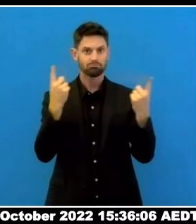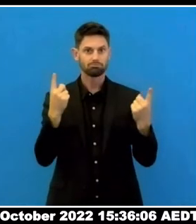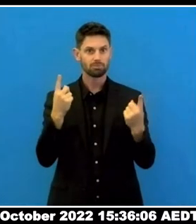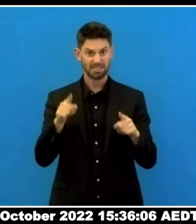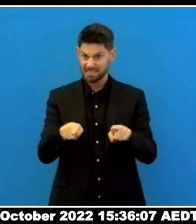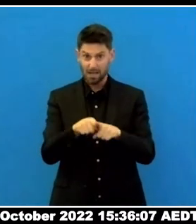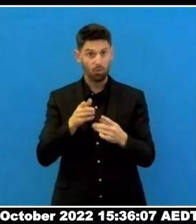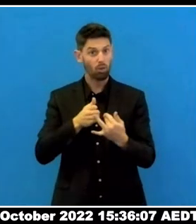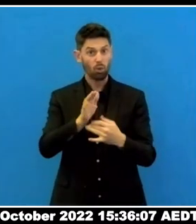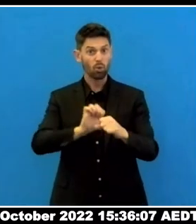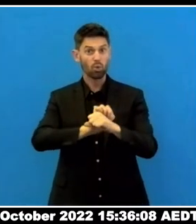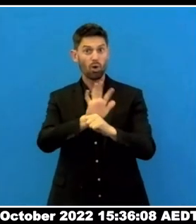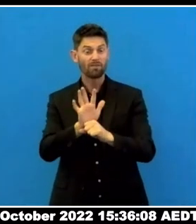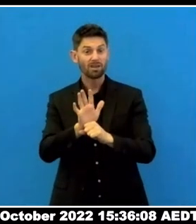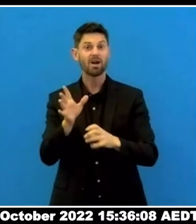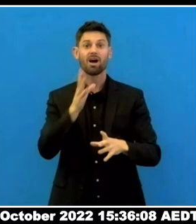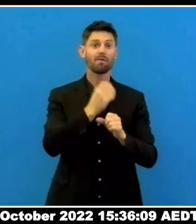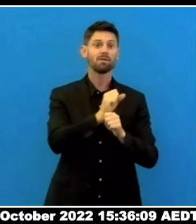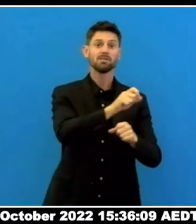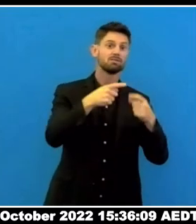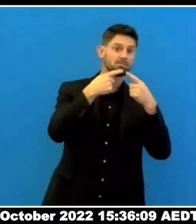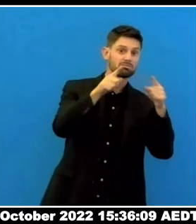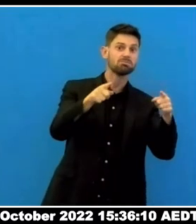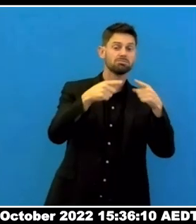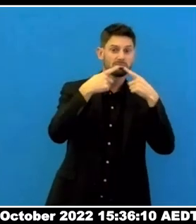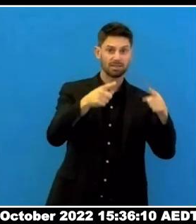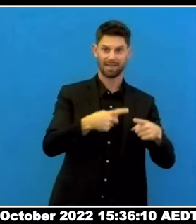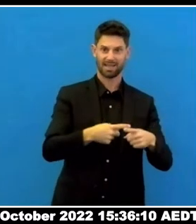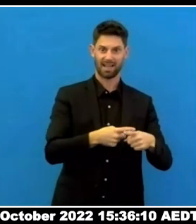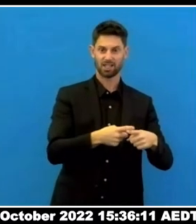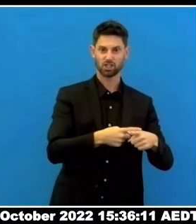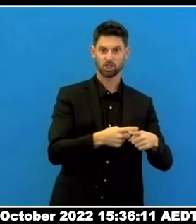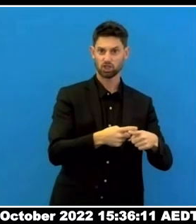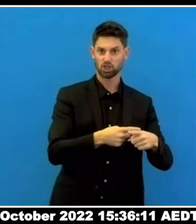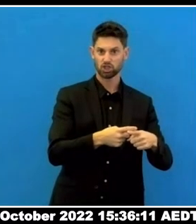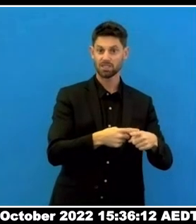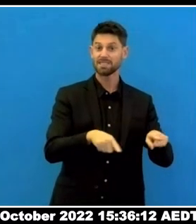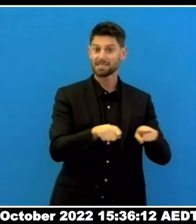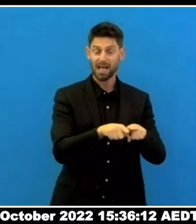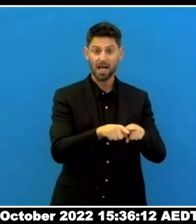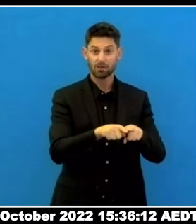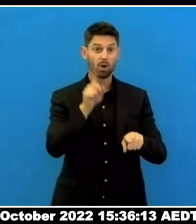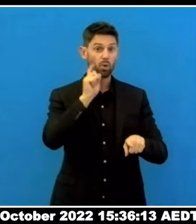We did the translating in audio messages. The same with the flood that recently has been just happened.